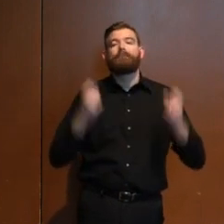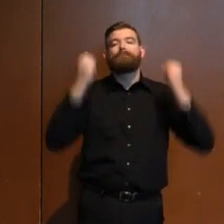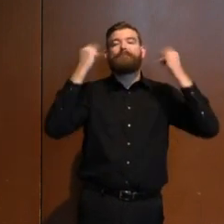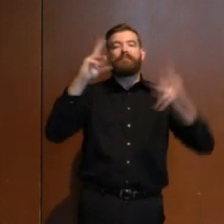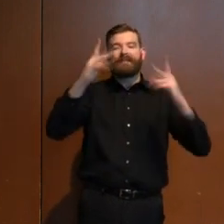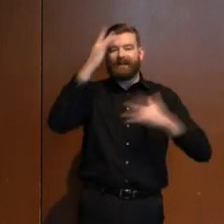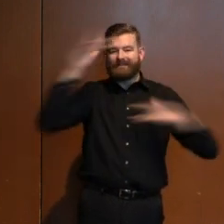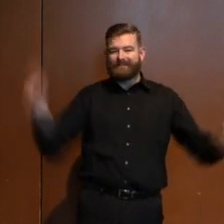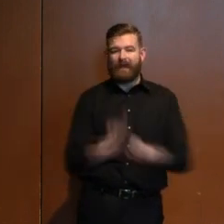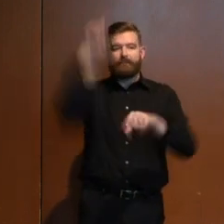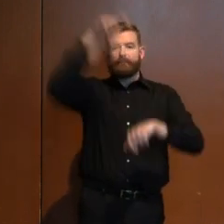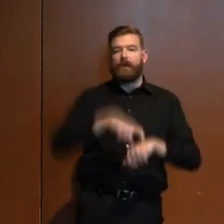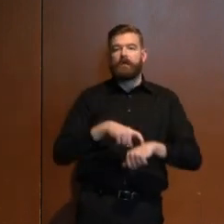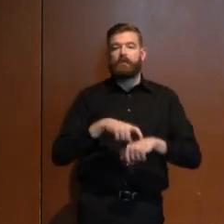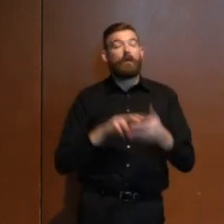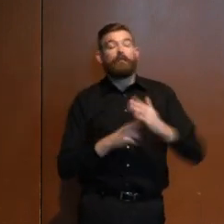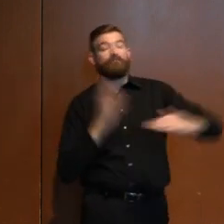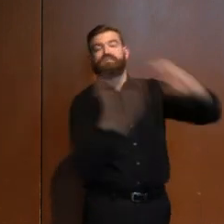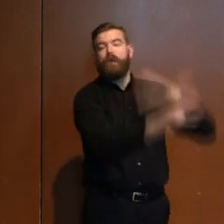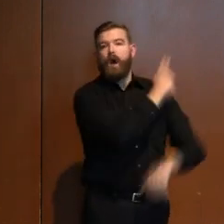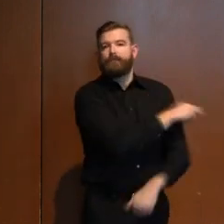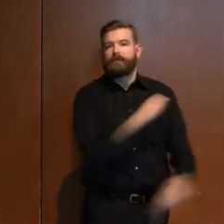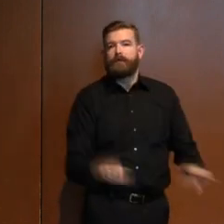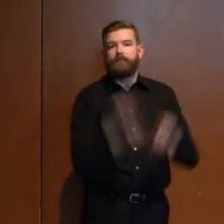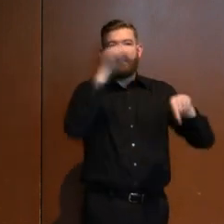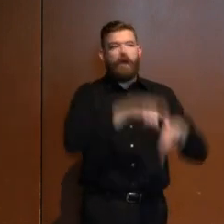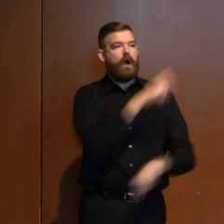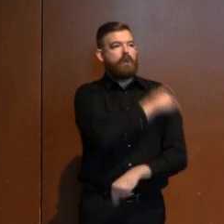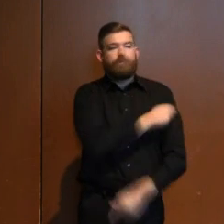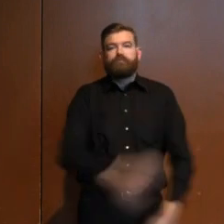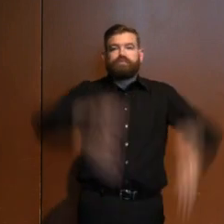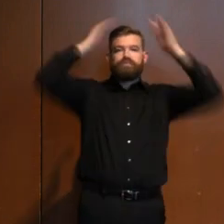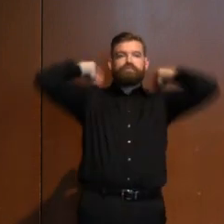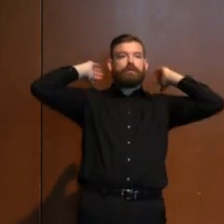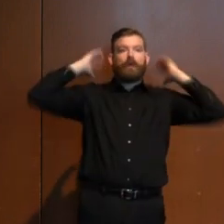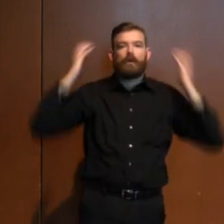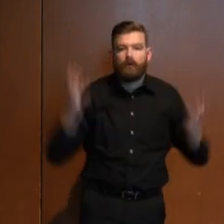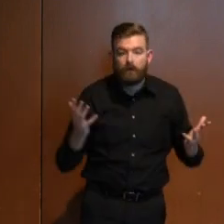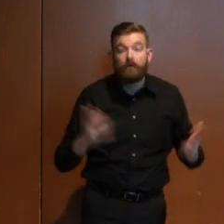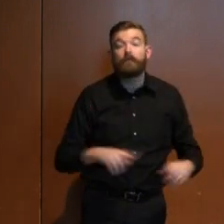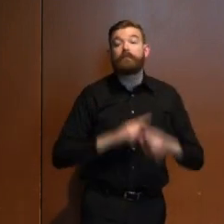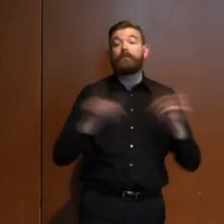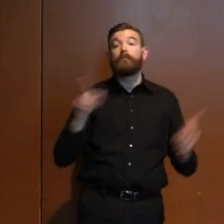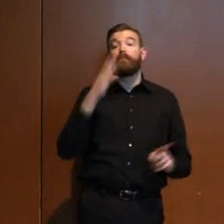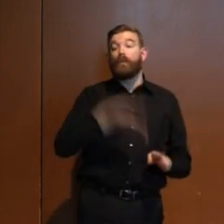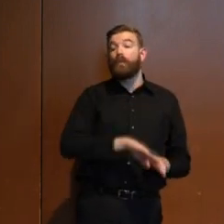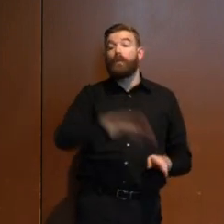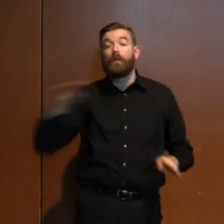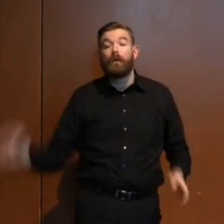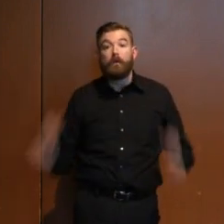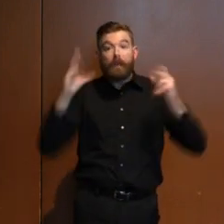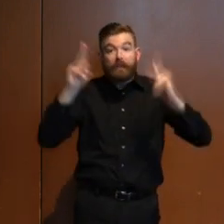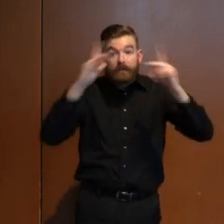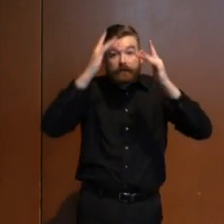SO THAT OUR HEALTH CARE SYSTEM CAN WITHSTAND THE AMOUNT OF